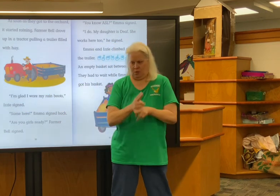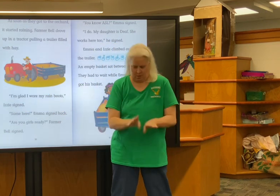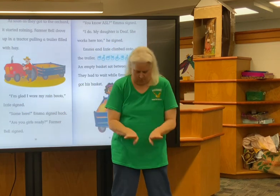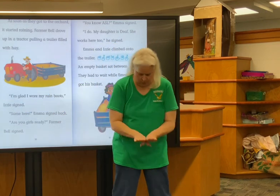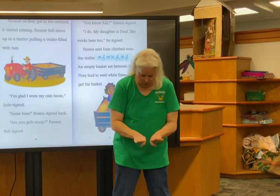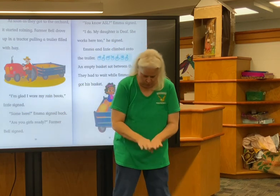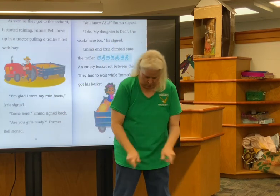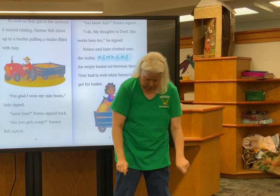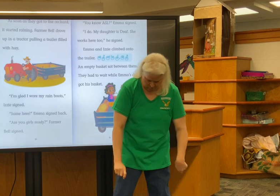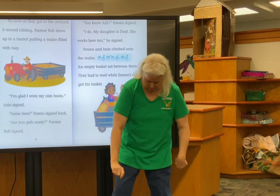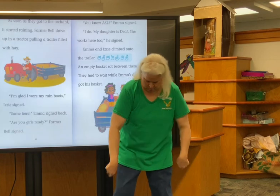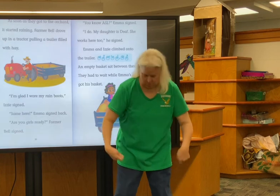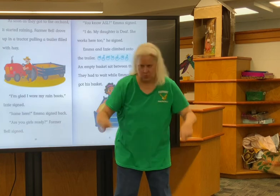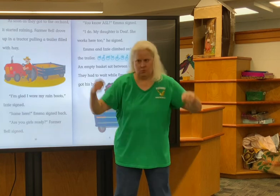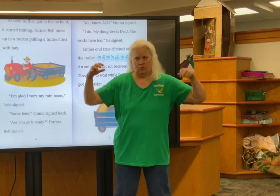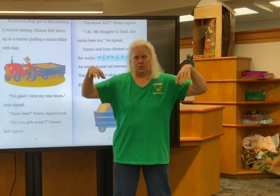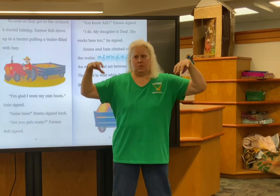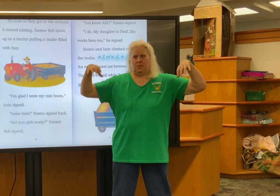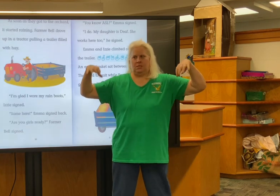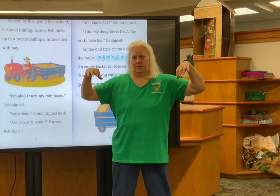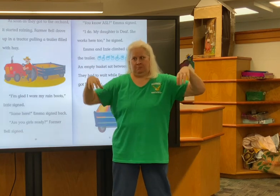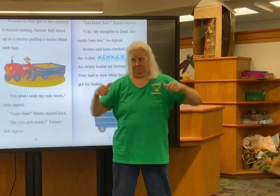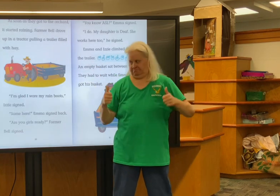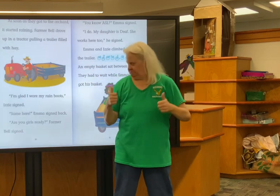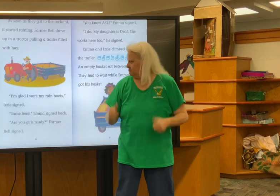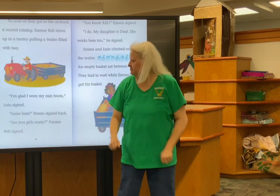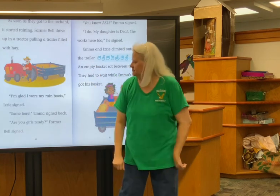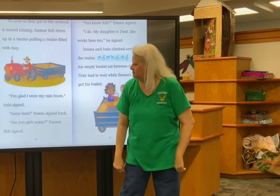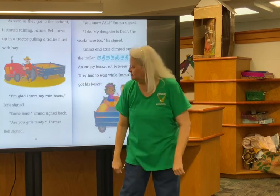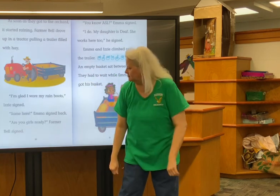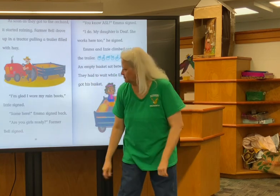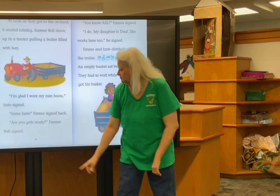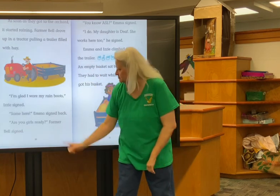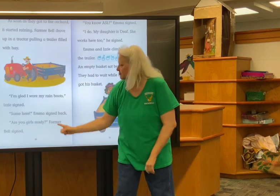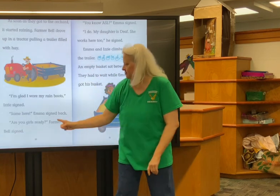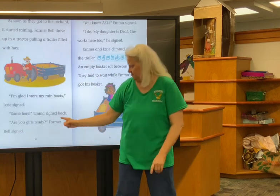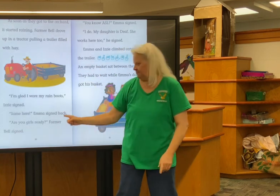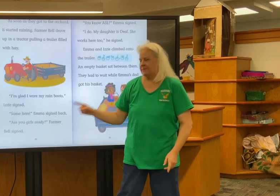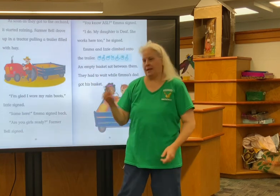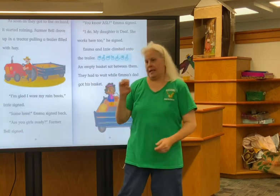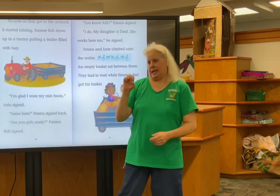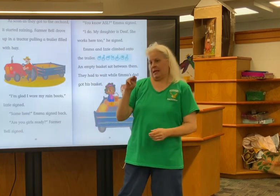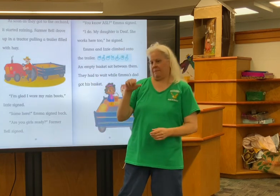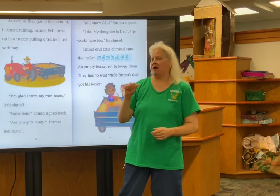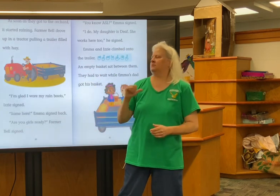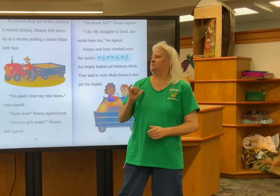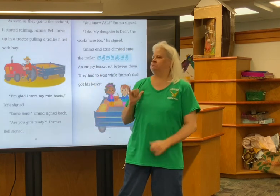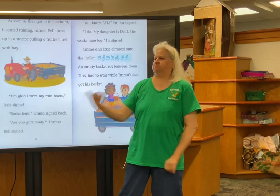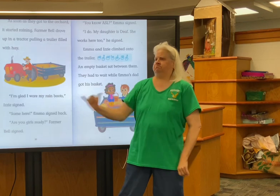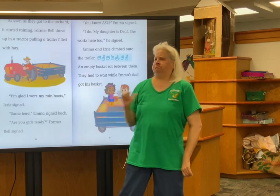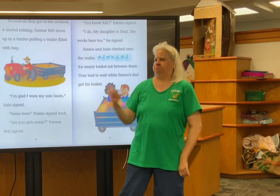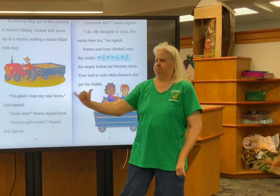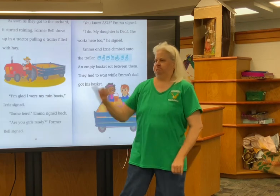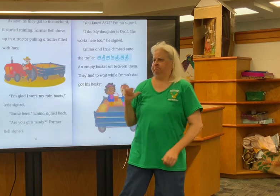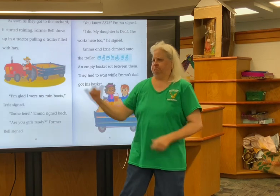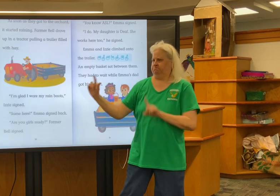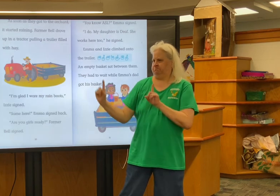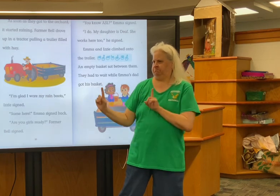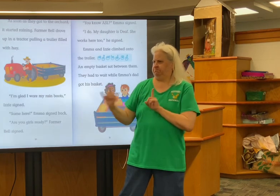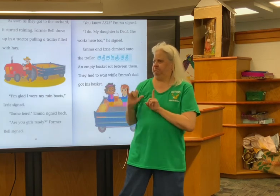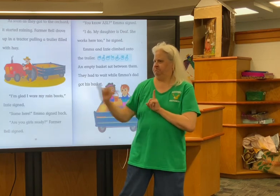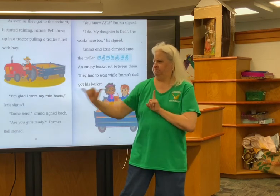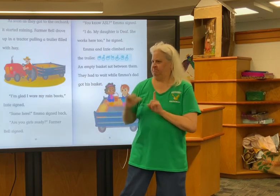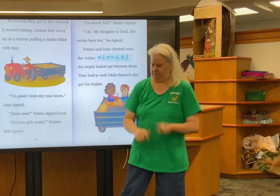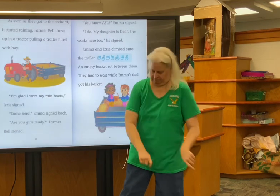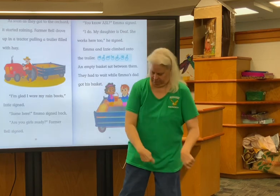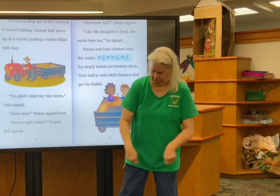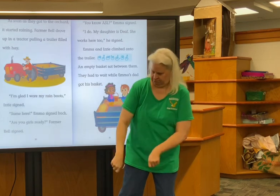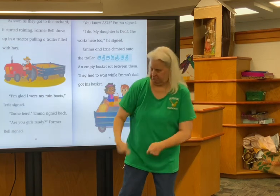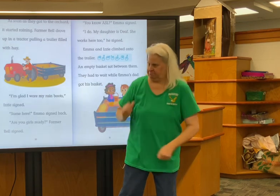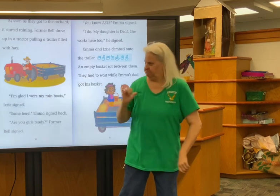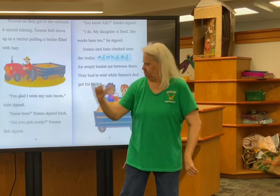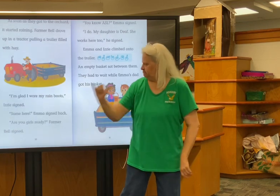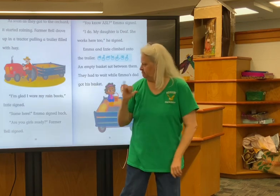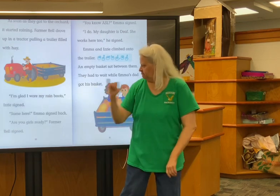"I'm glad I wore my rain boots," Izzie signed. "Same here!" Emma signed back.